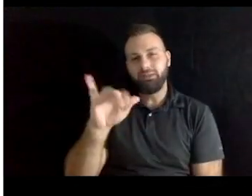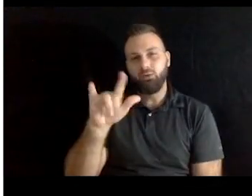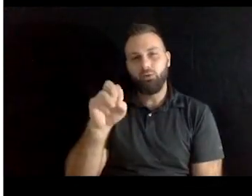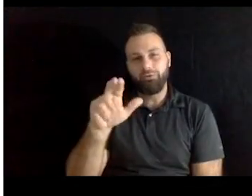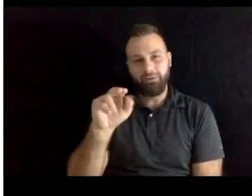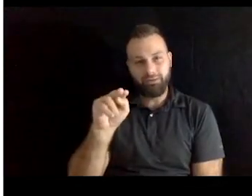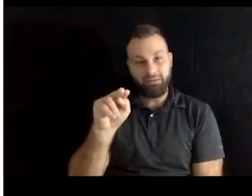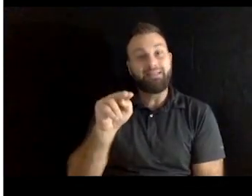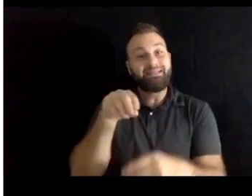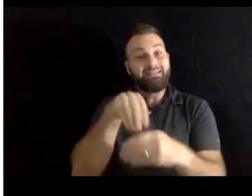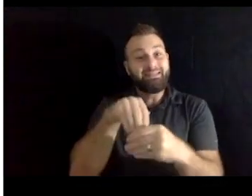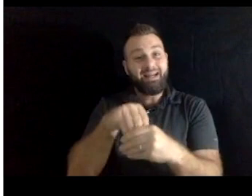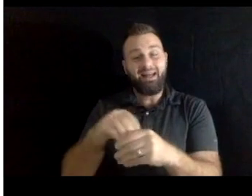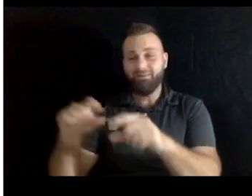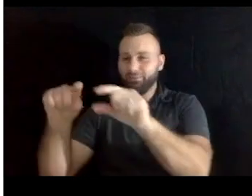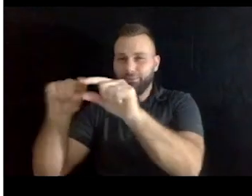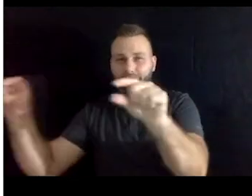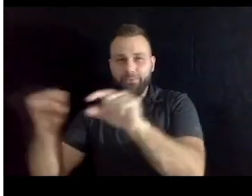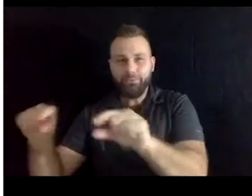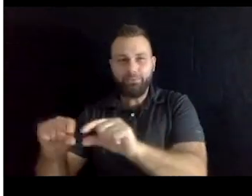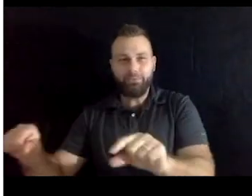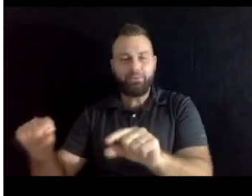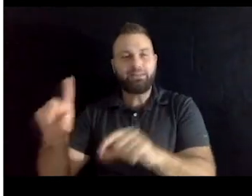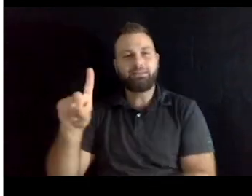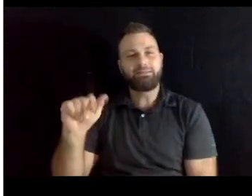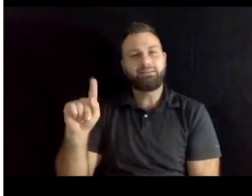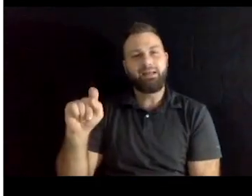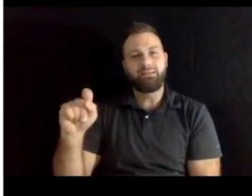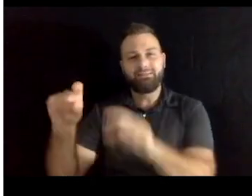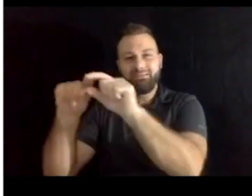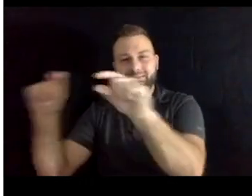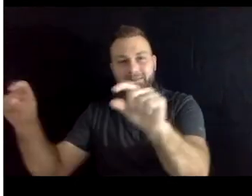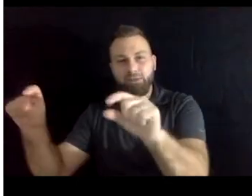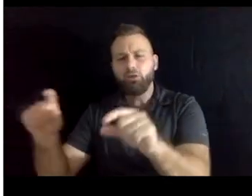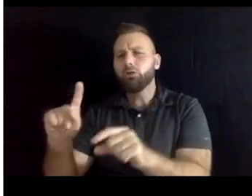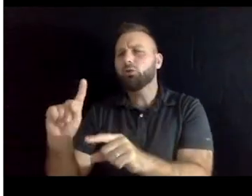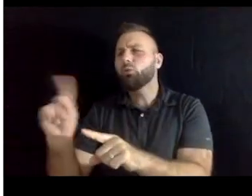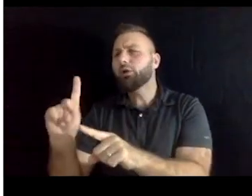The first date tells you where you're going. The second date tells you where you are.